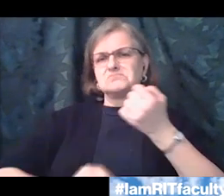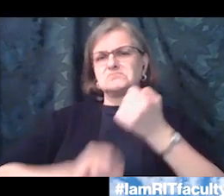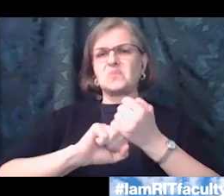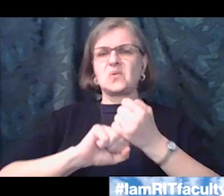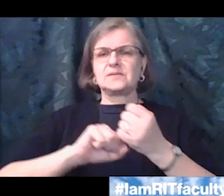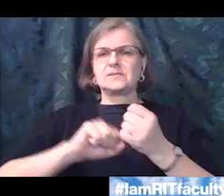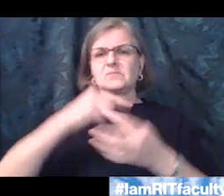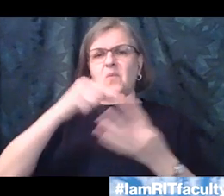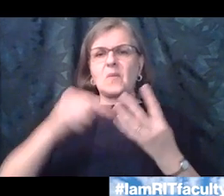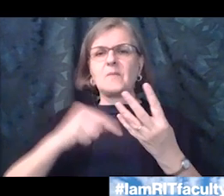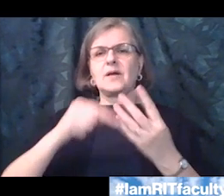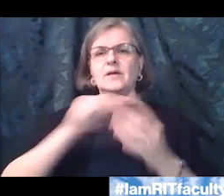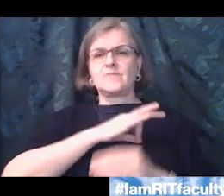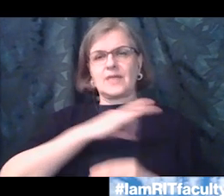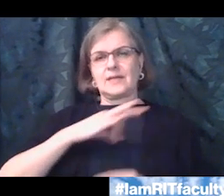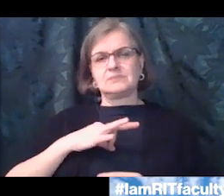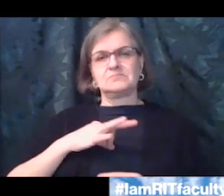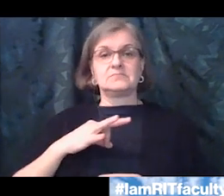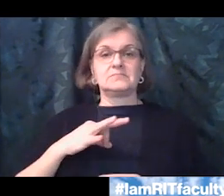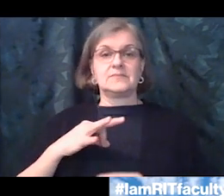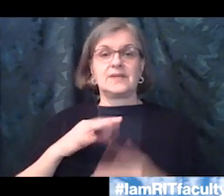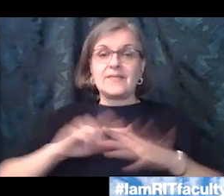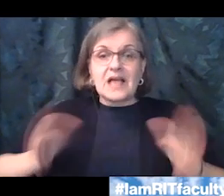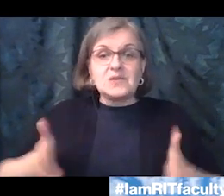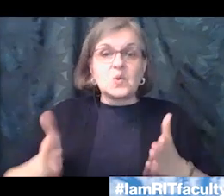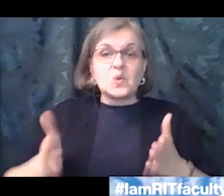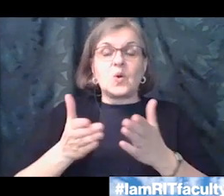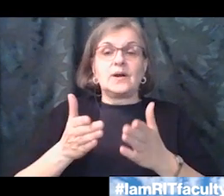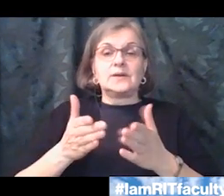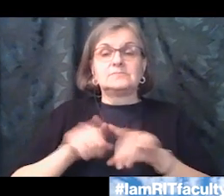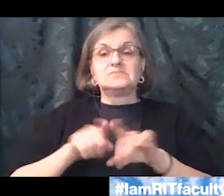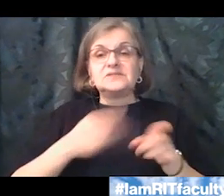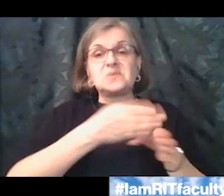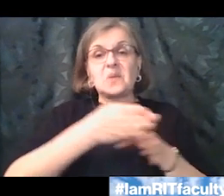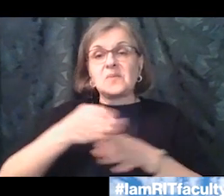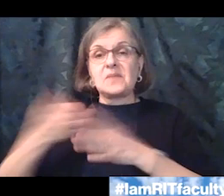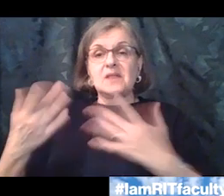So it supports and encourage interdisciplinary research and teaching.